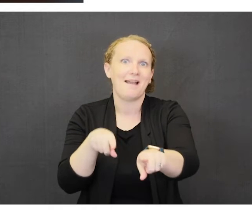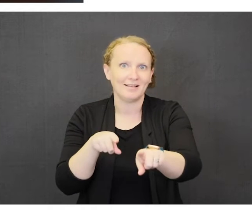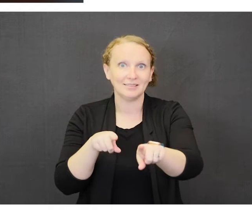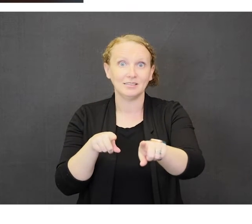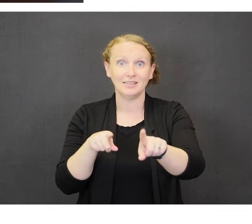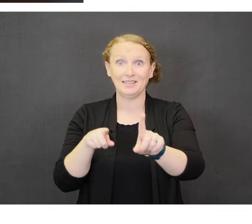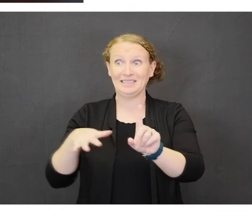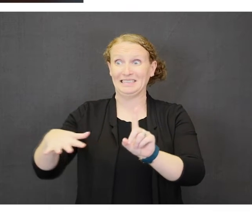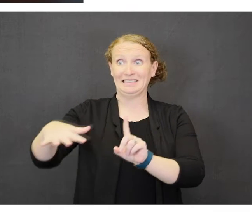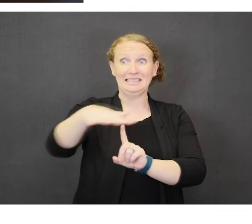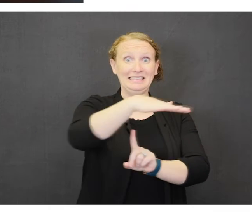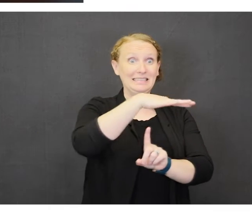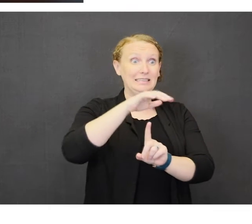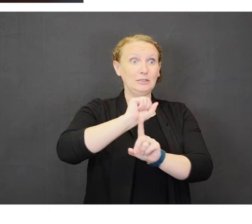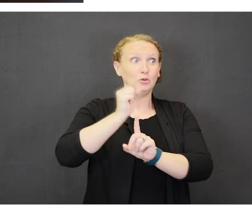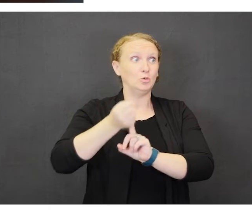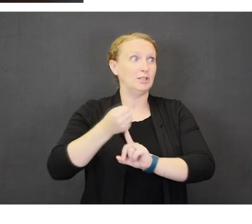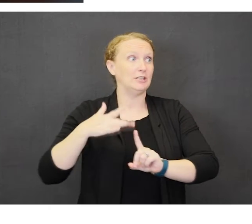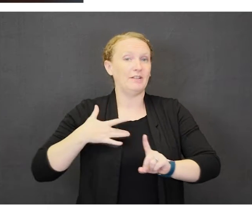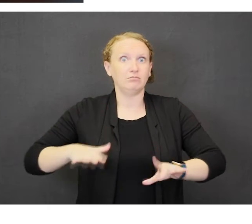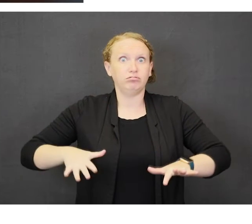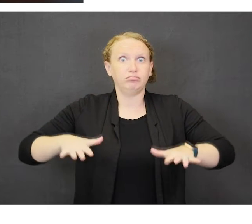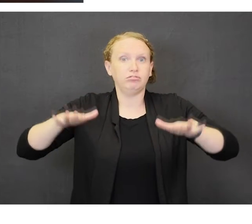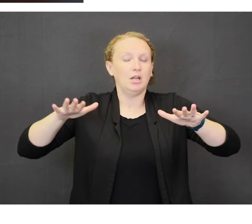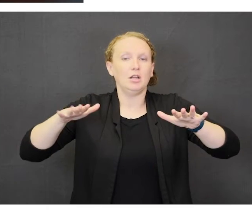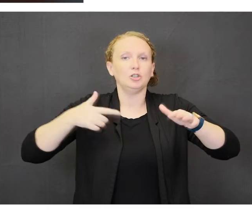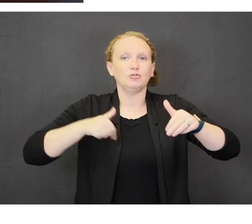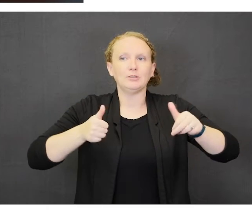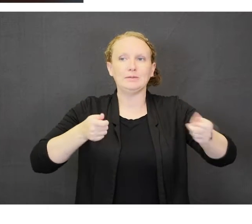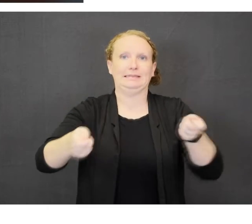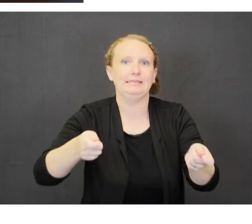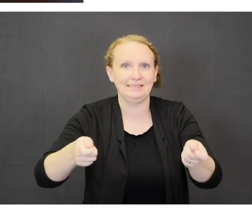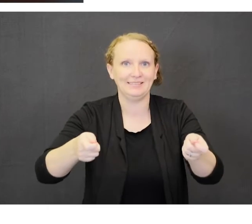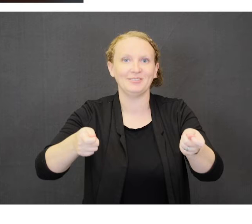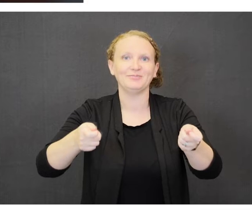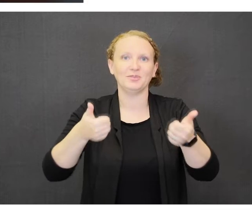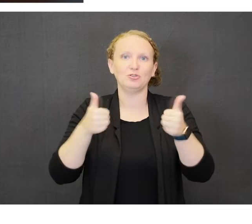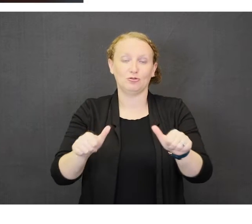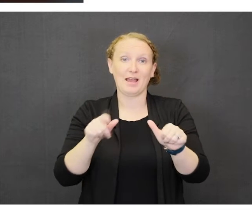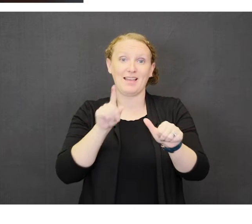to try to keep a safe and ultimately to try to take the challenge on